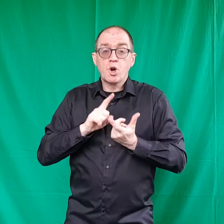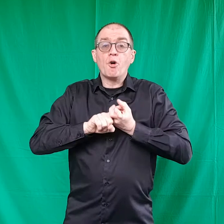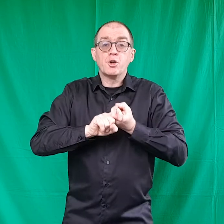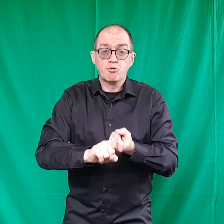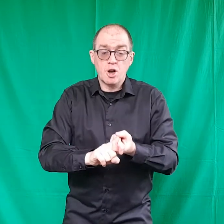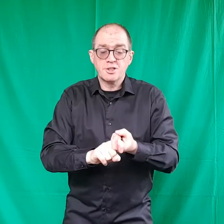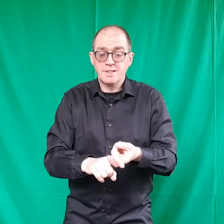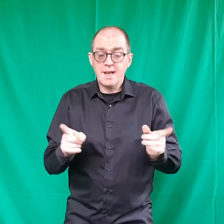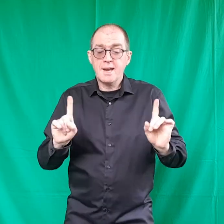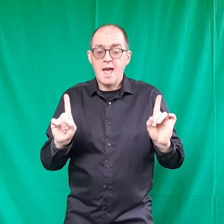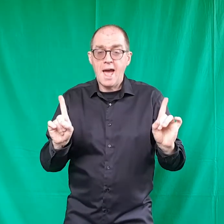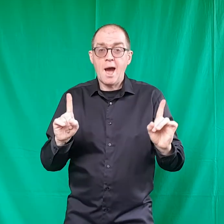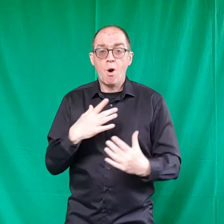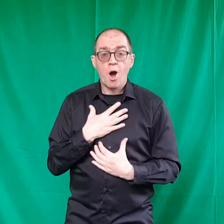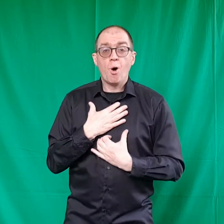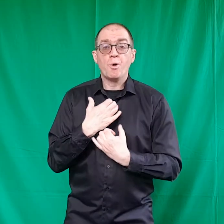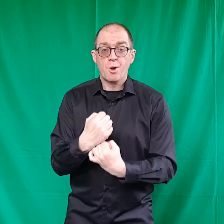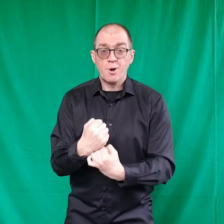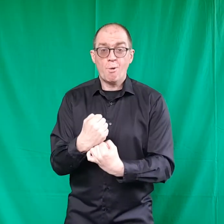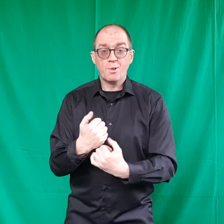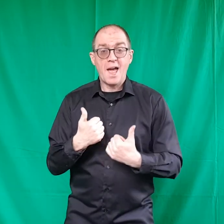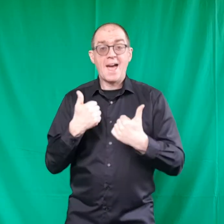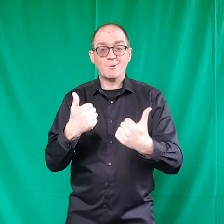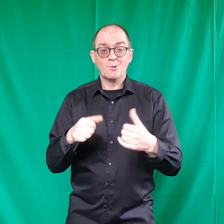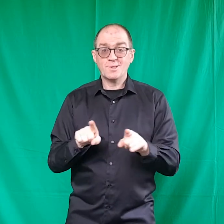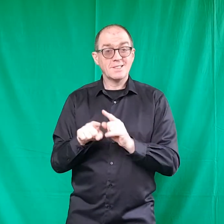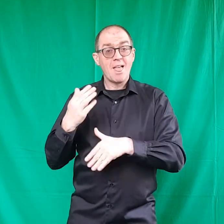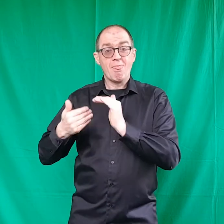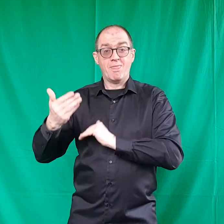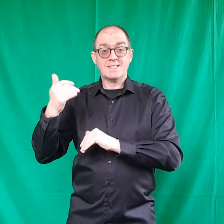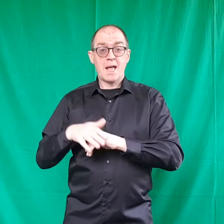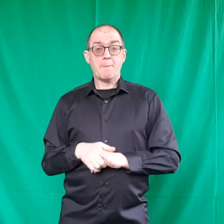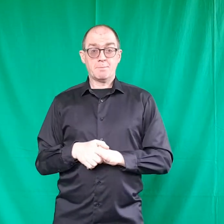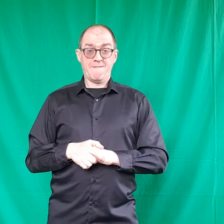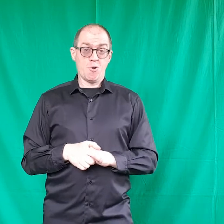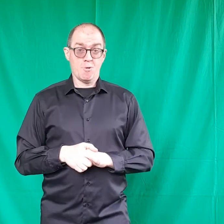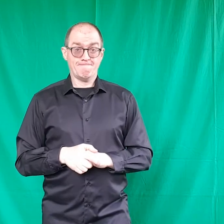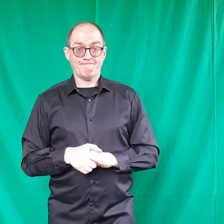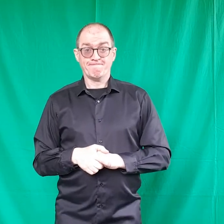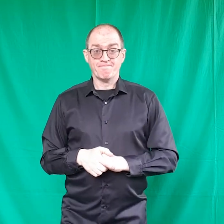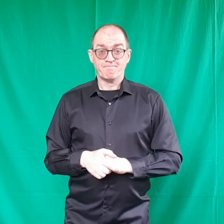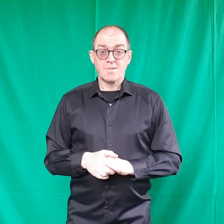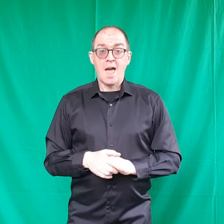'We're going to trust in our own gold and goodness' The same as before.